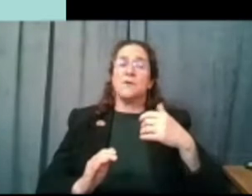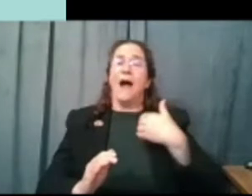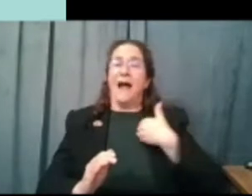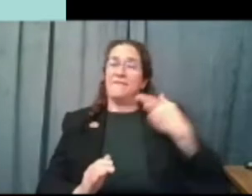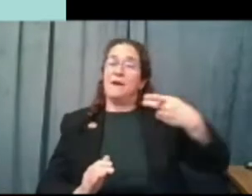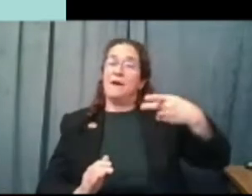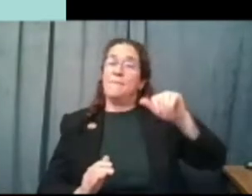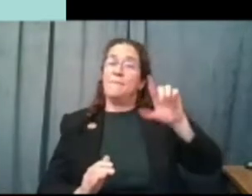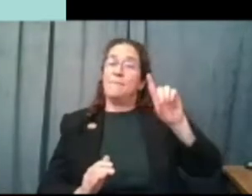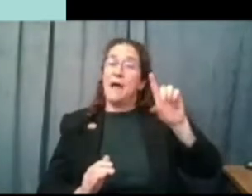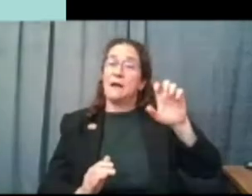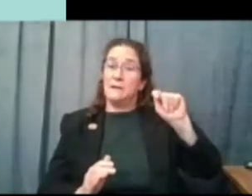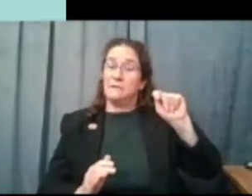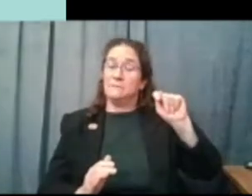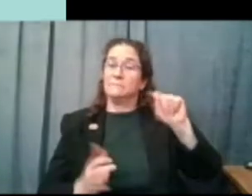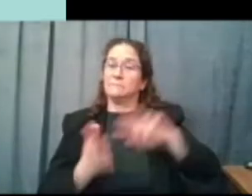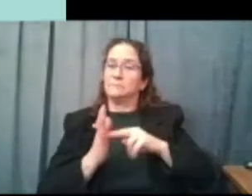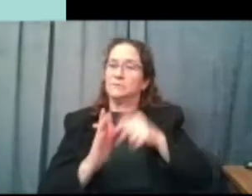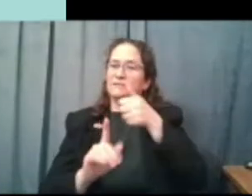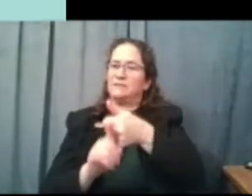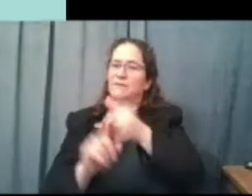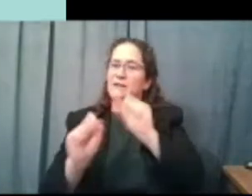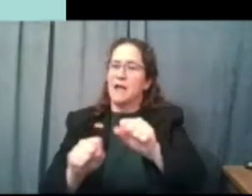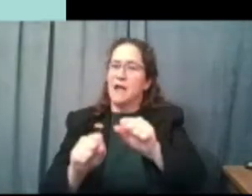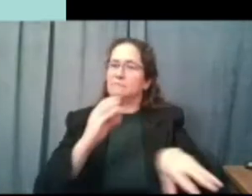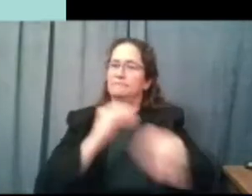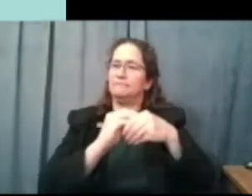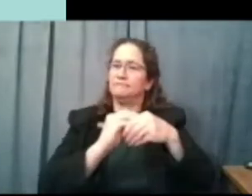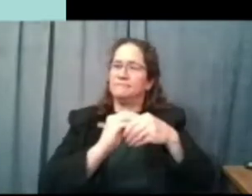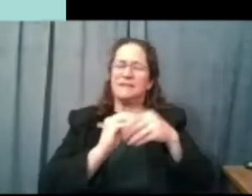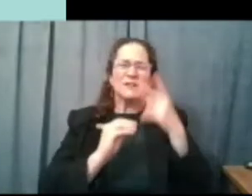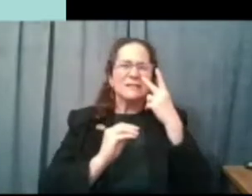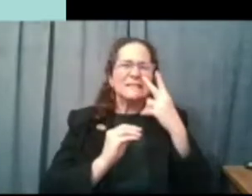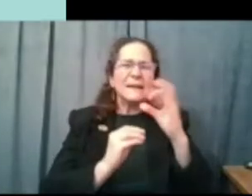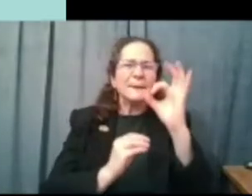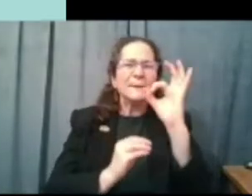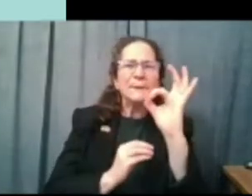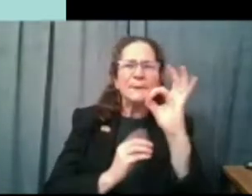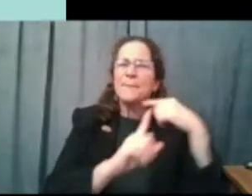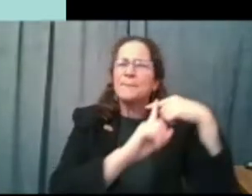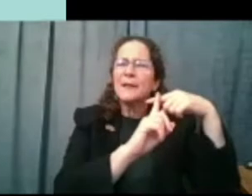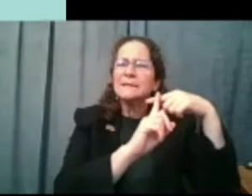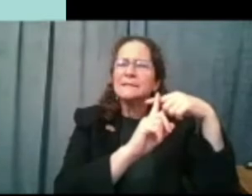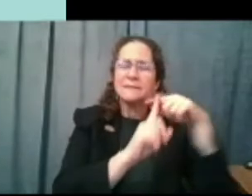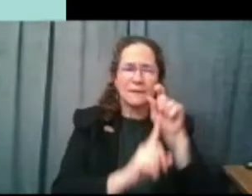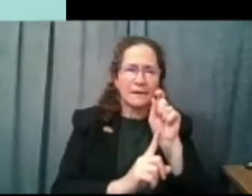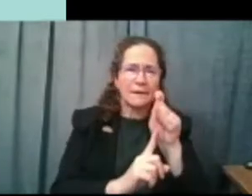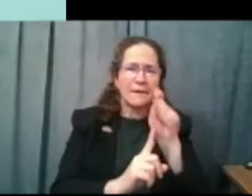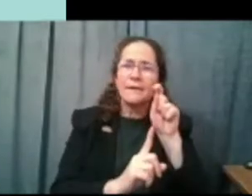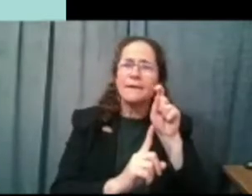To write in the Padlet you just click on one of the pluses and add whatever you'd like in whichever column you like.